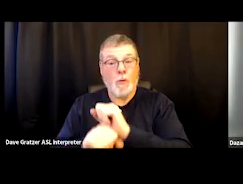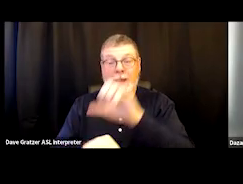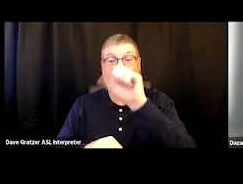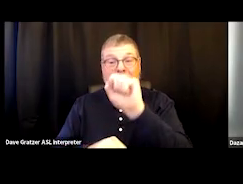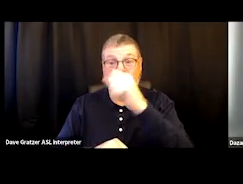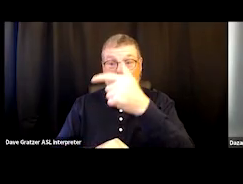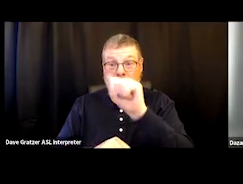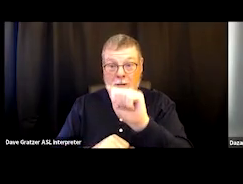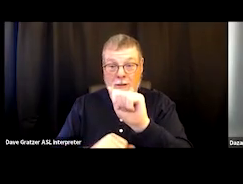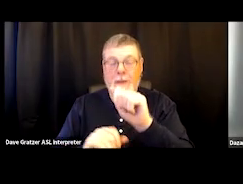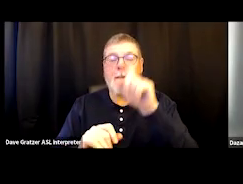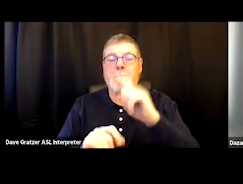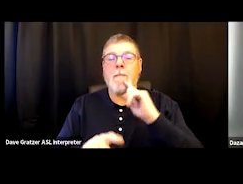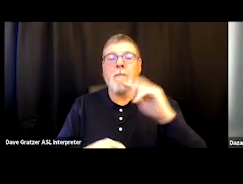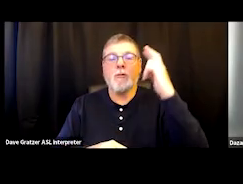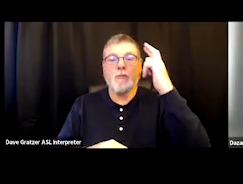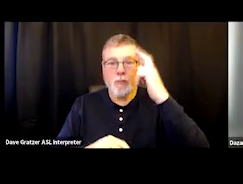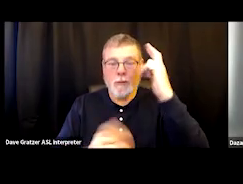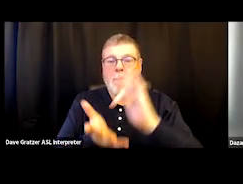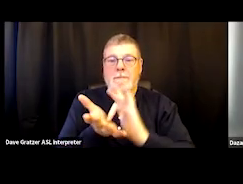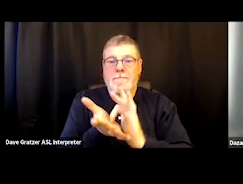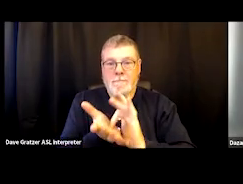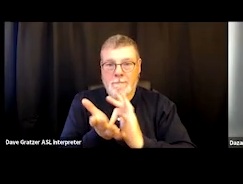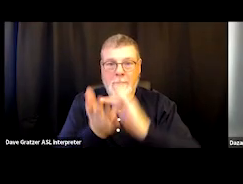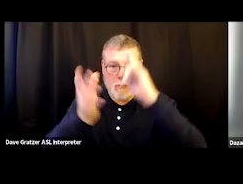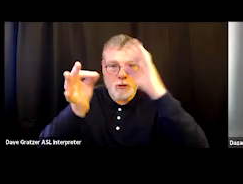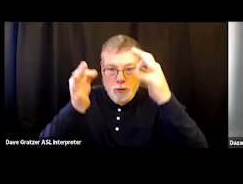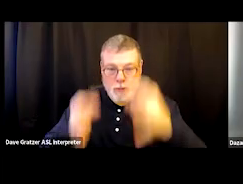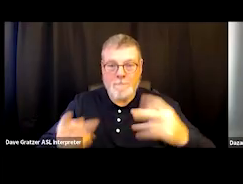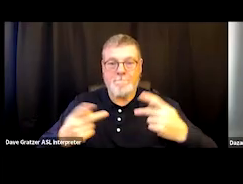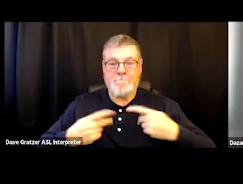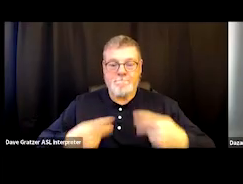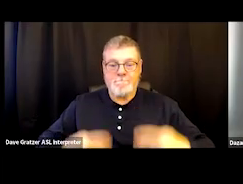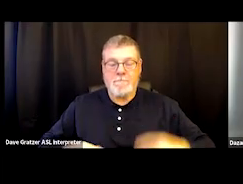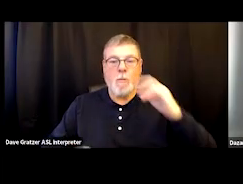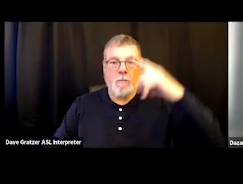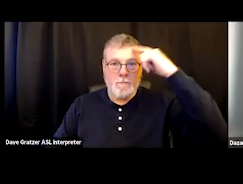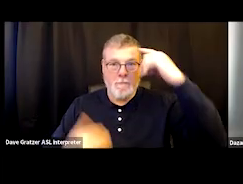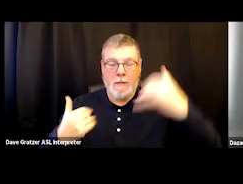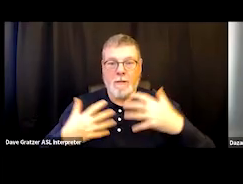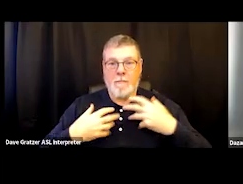it has to be by reason of medically determinable physical or mental health impairment,